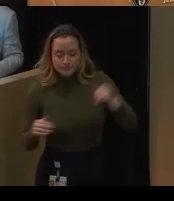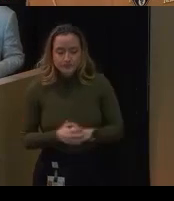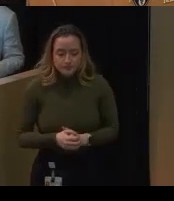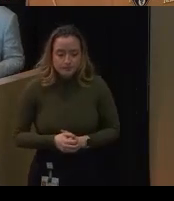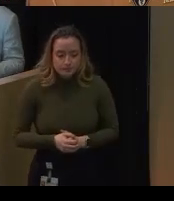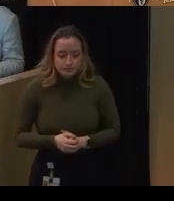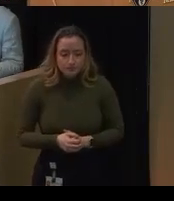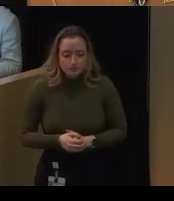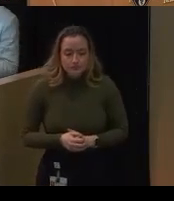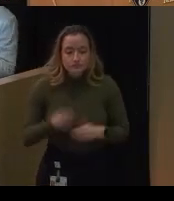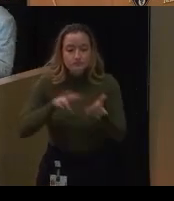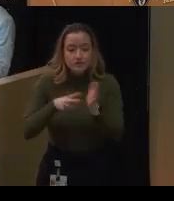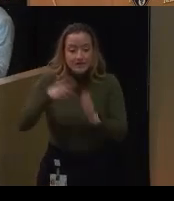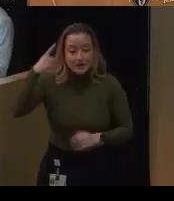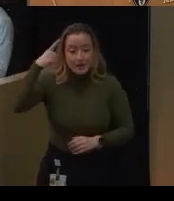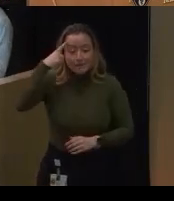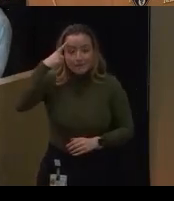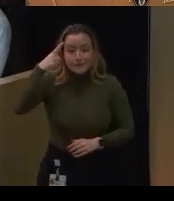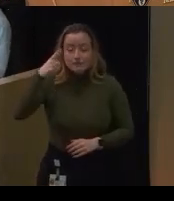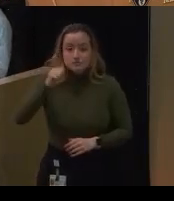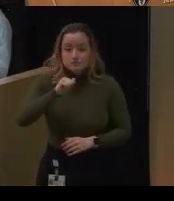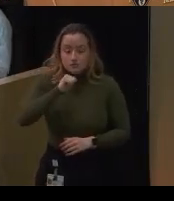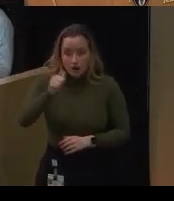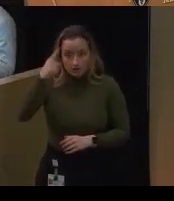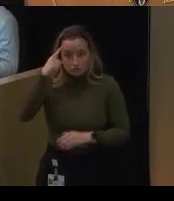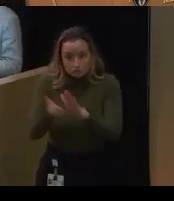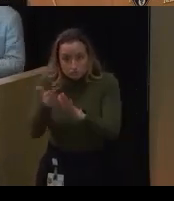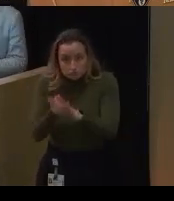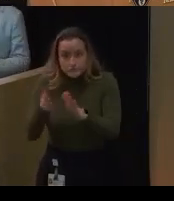extent of theory of Mind impairment is associated with the extent of daily functioning impairments